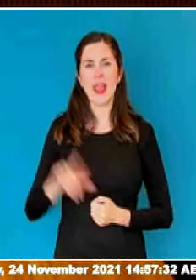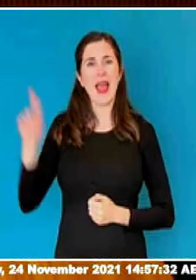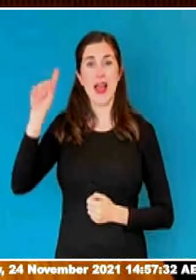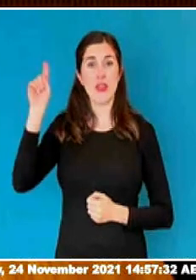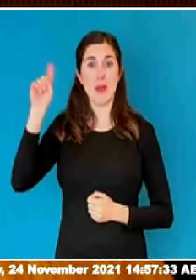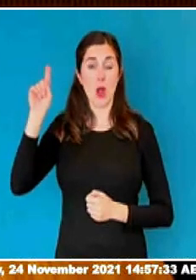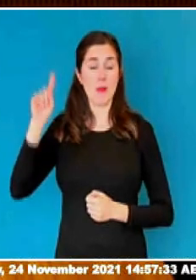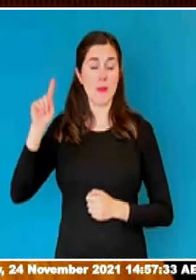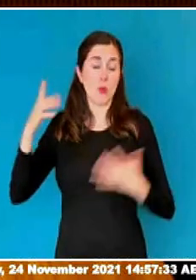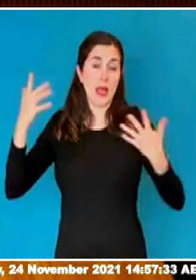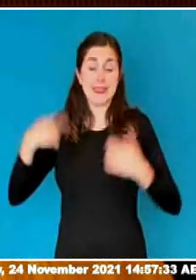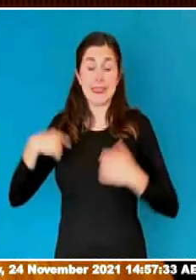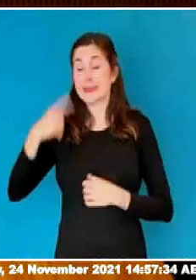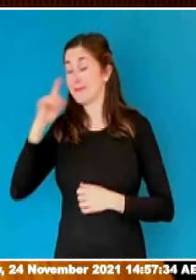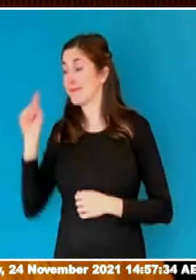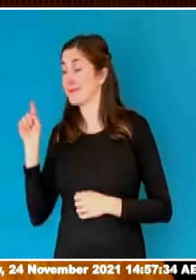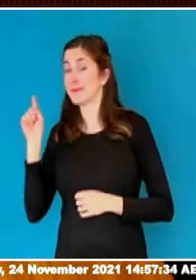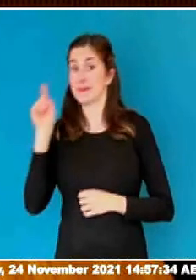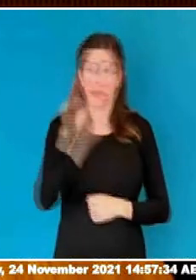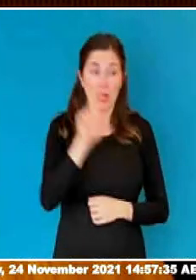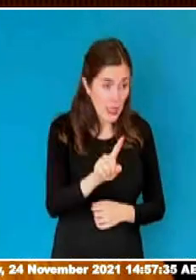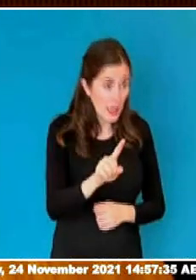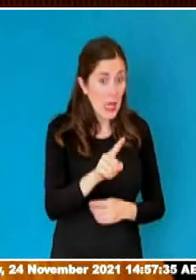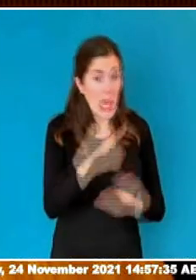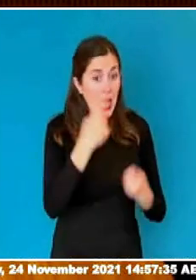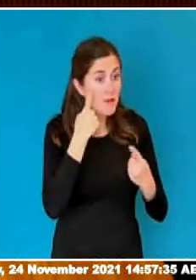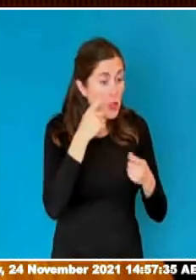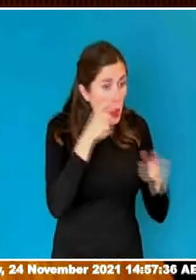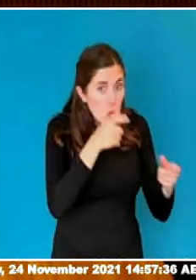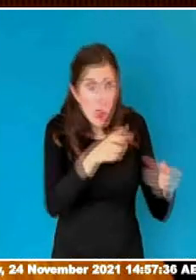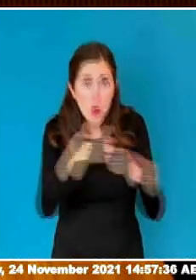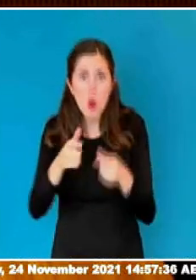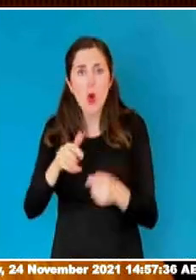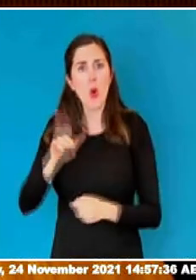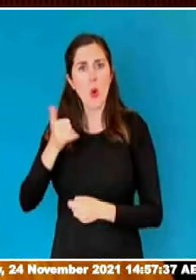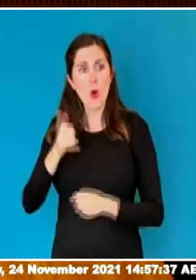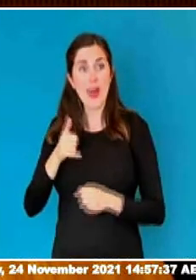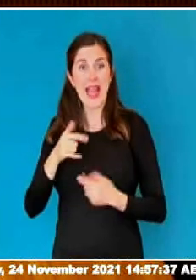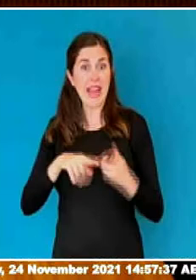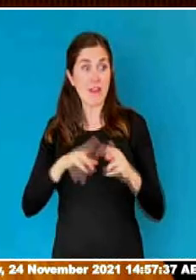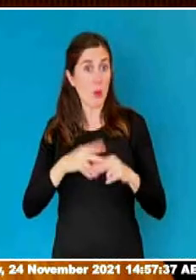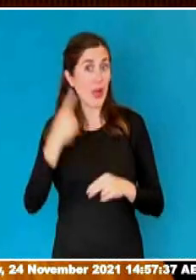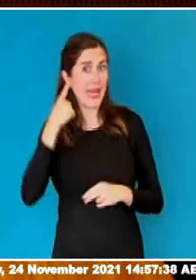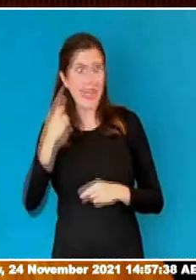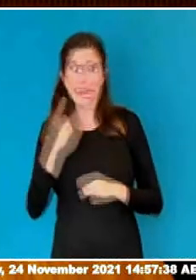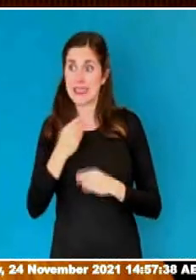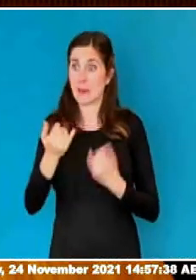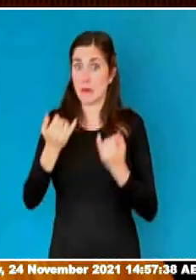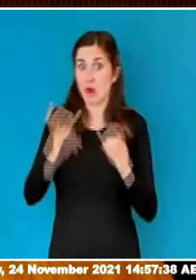we call a response visit, there are certain terms that are captured as part of that which